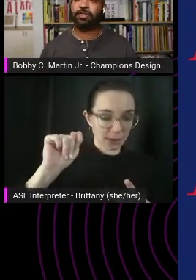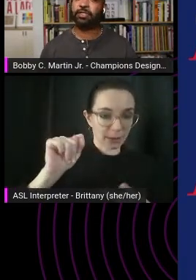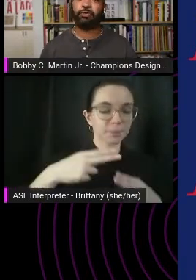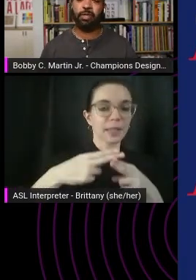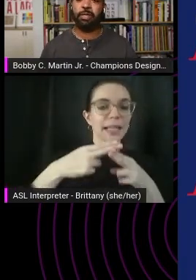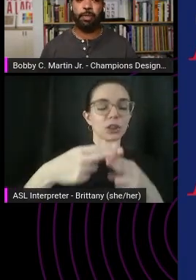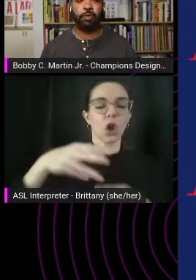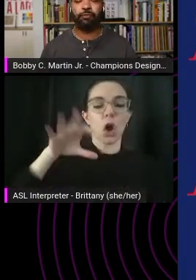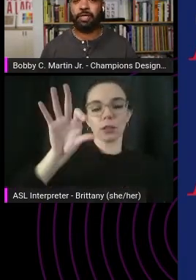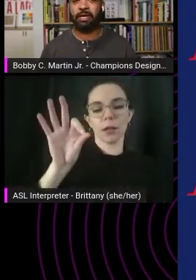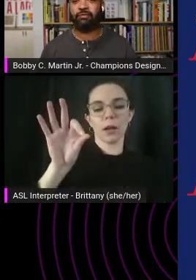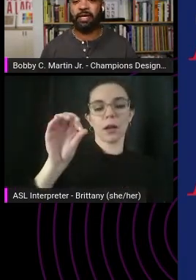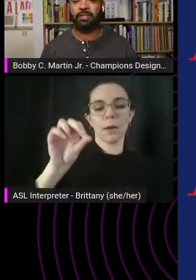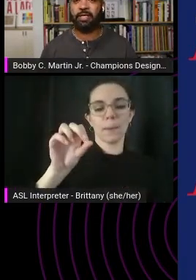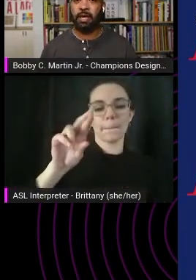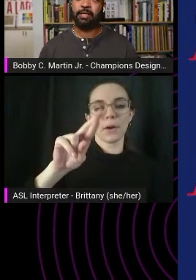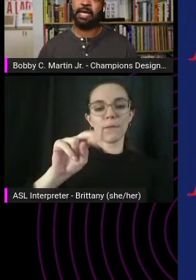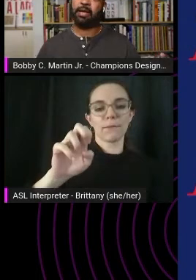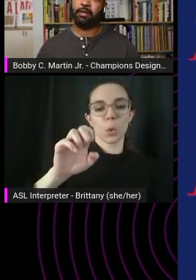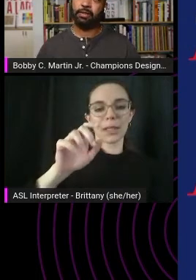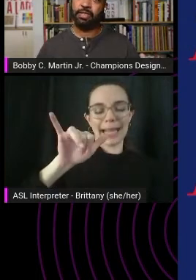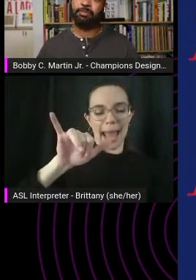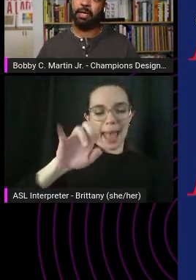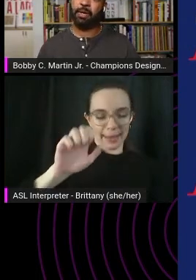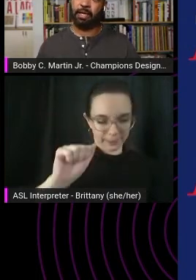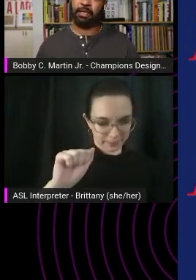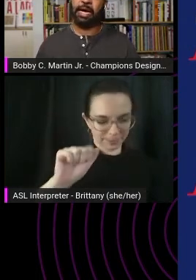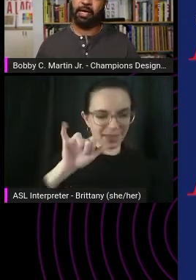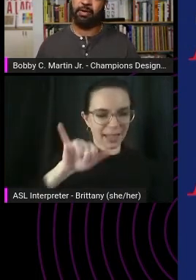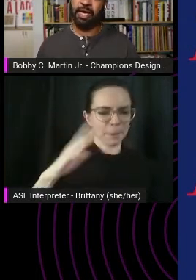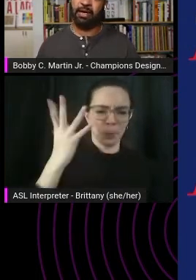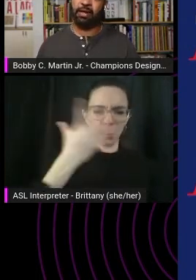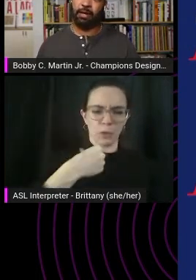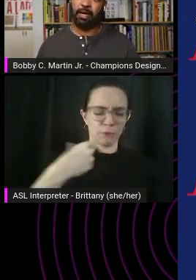It's just this really beautiful typeface that sums up a lot of that